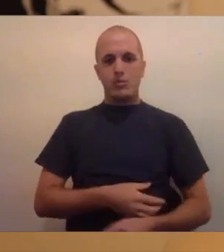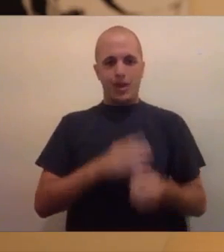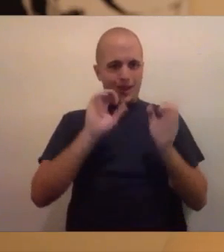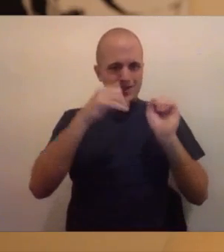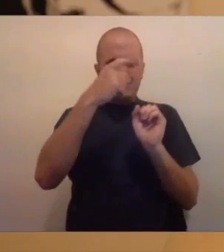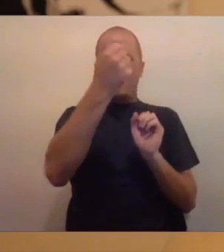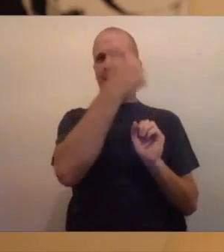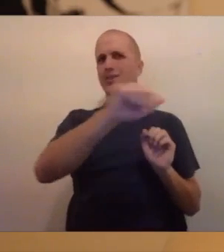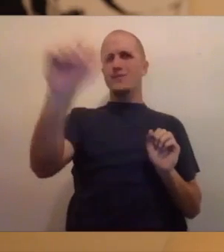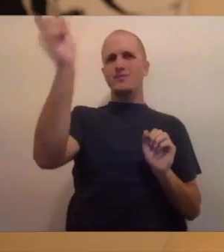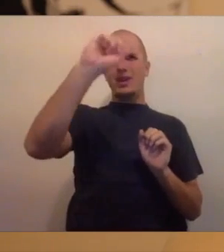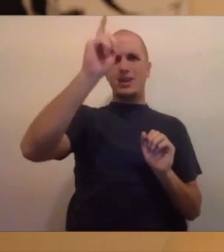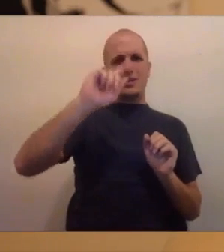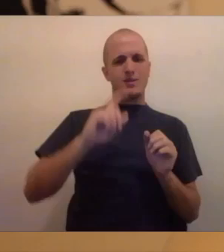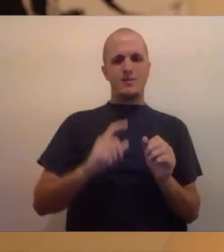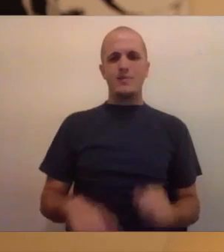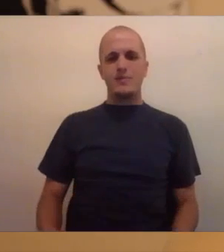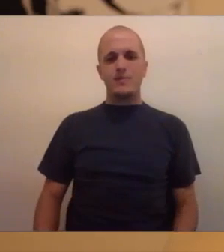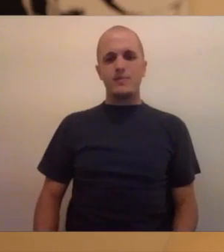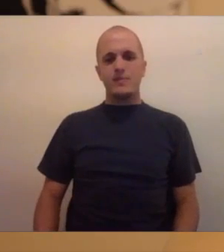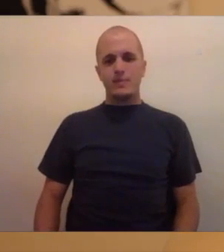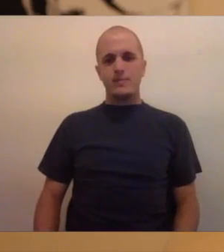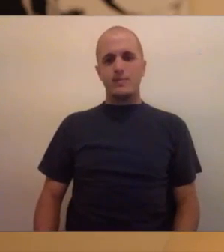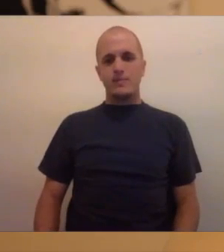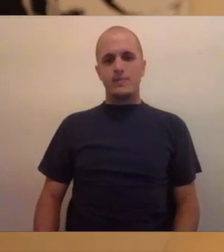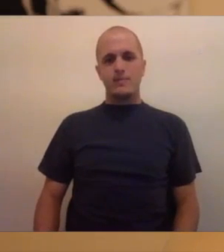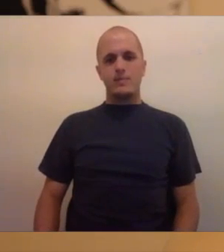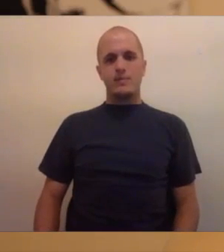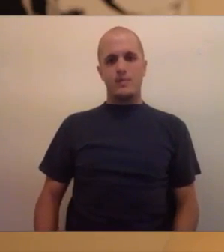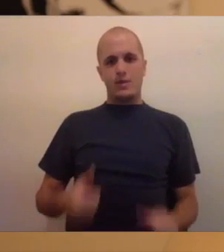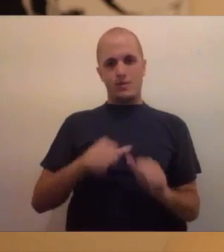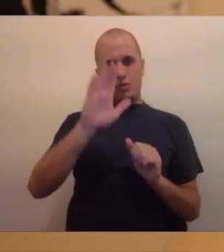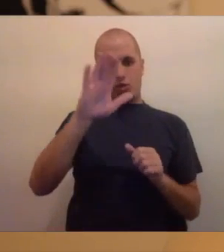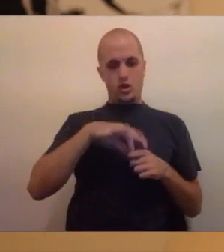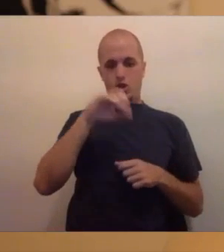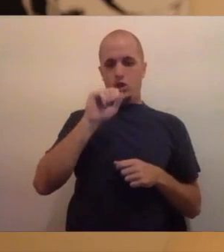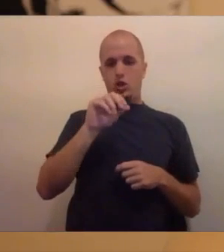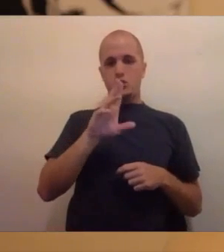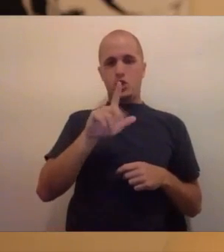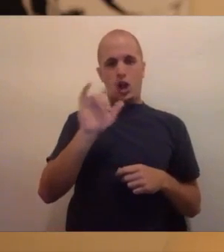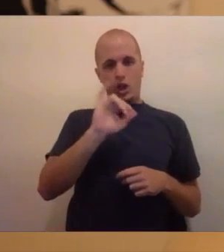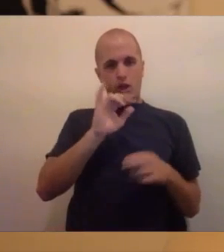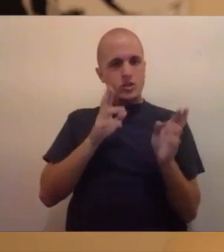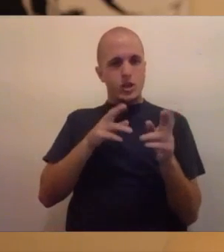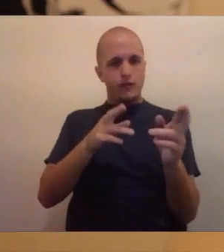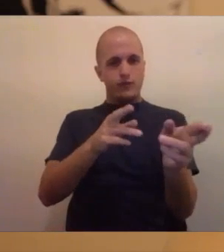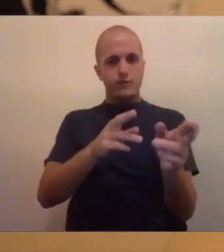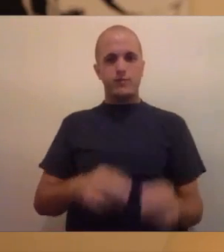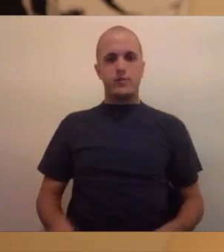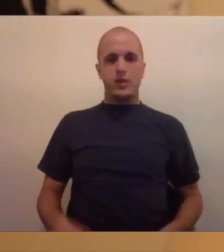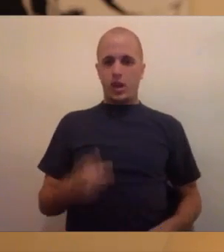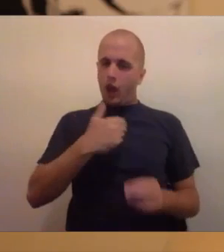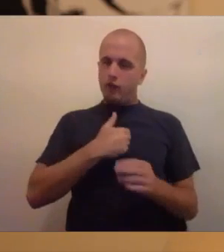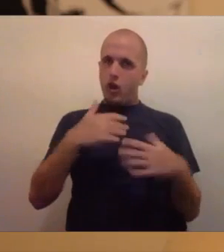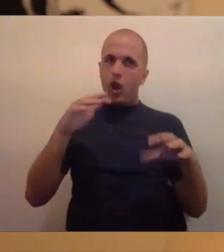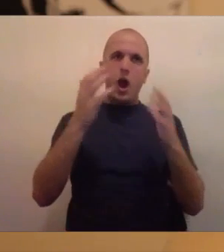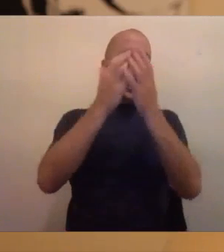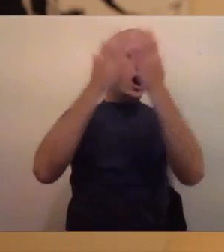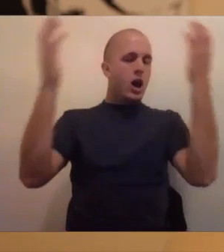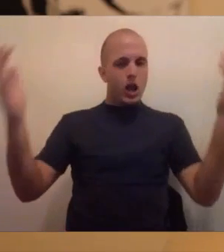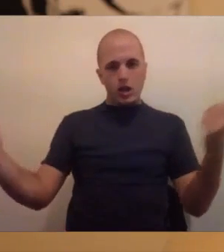go anywhere. While the current is there, while the force is there, same way, your soul is like a river.